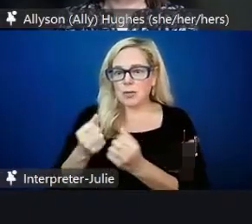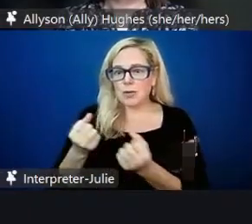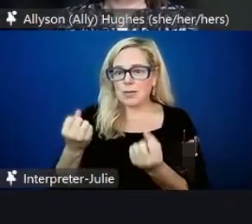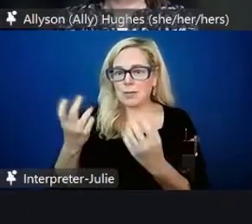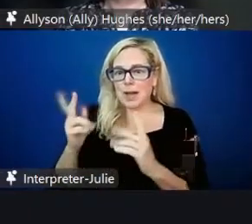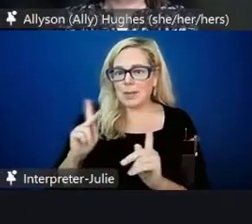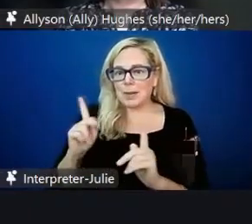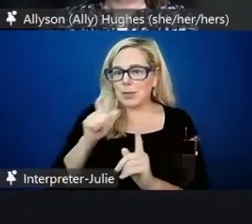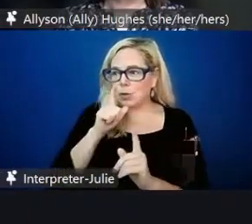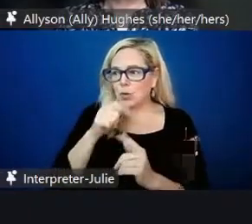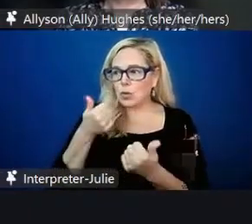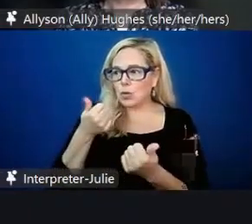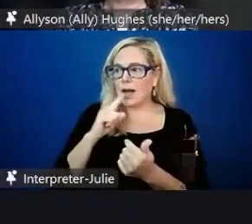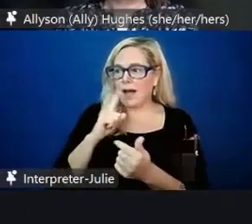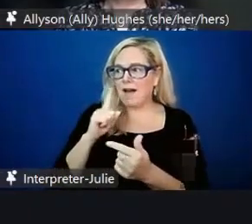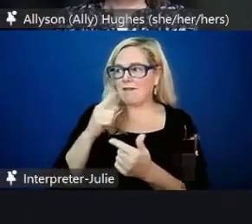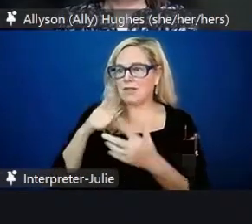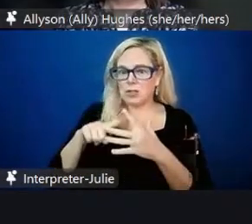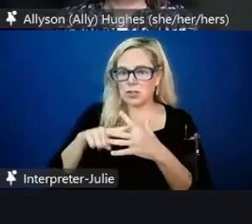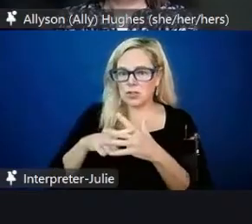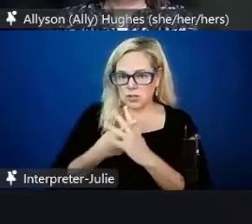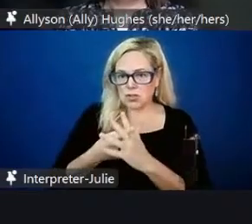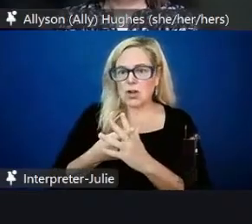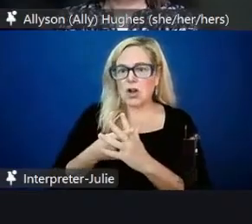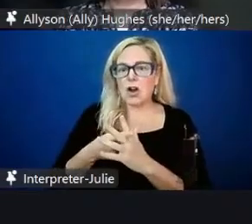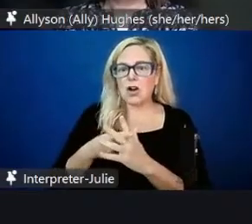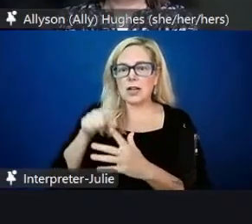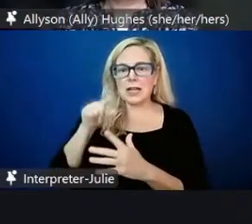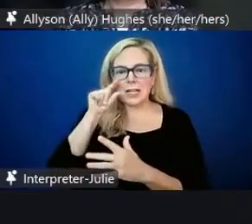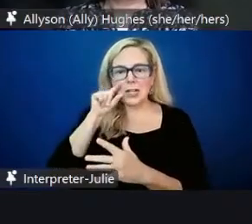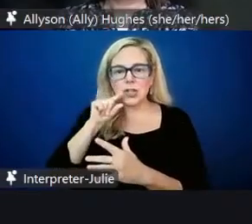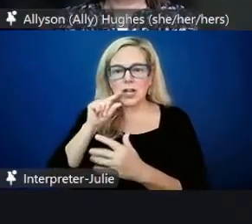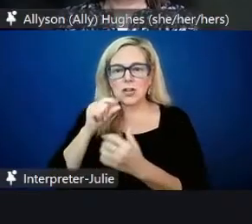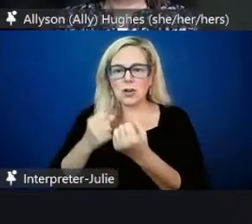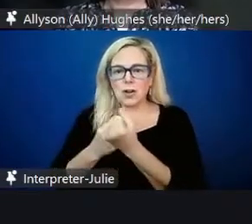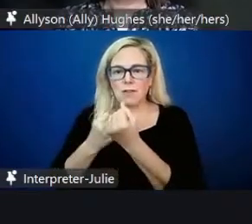HRT and who are insulin dependent and familiar